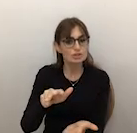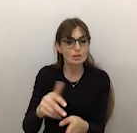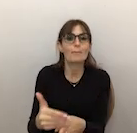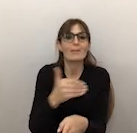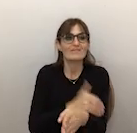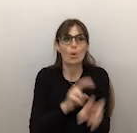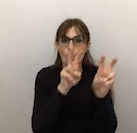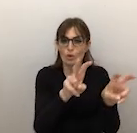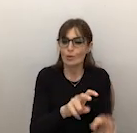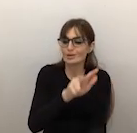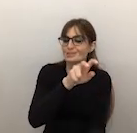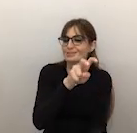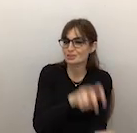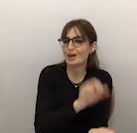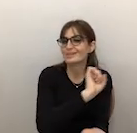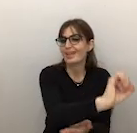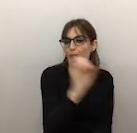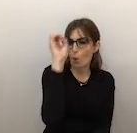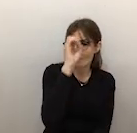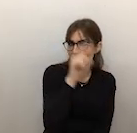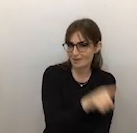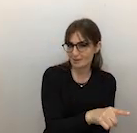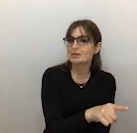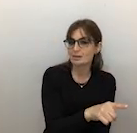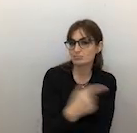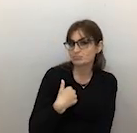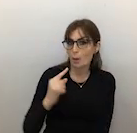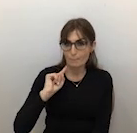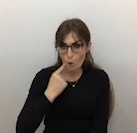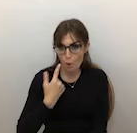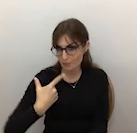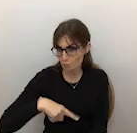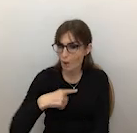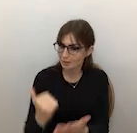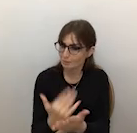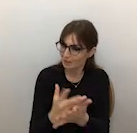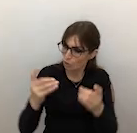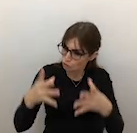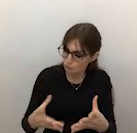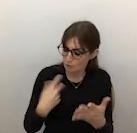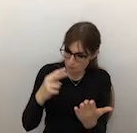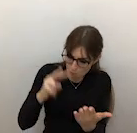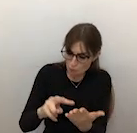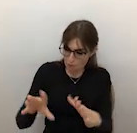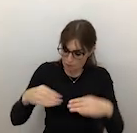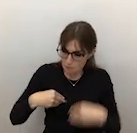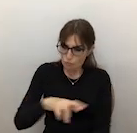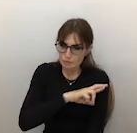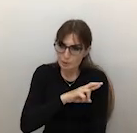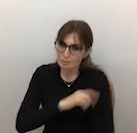before the auditor signs their audit opinion. This is done deliberately to ensure that directors take prime responsibility